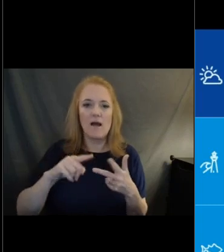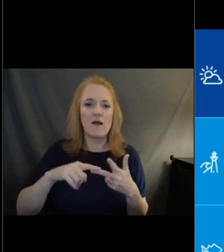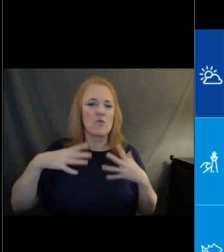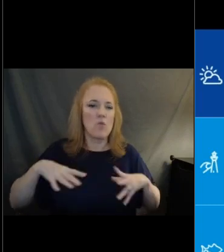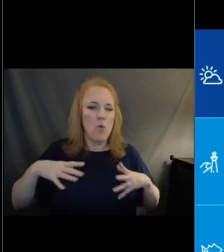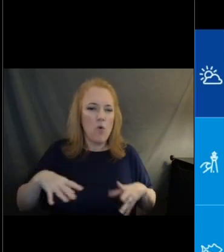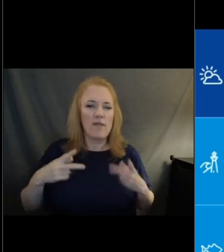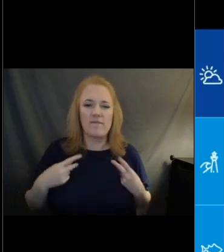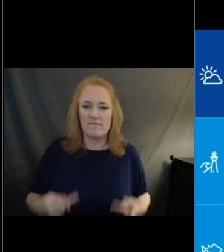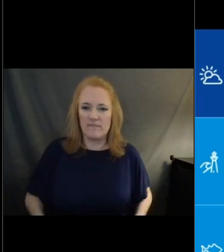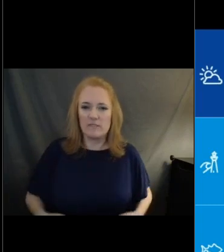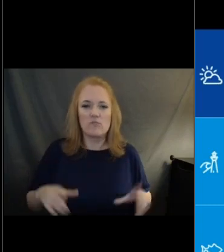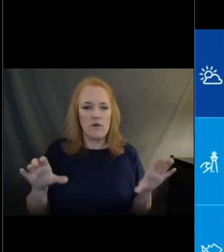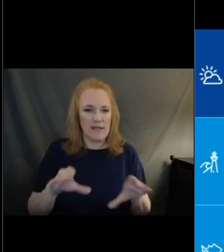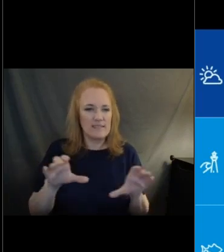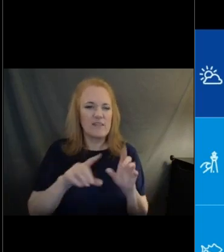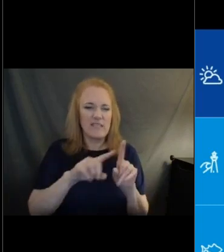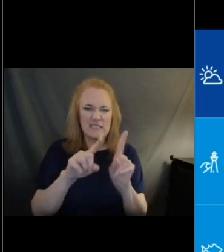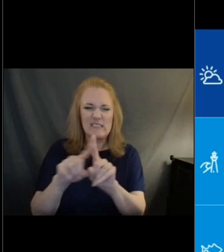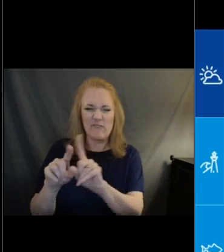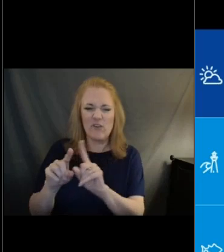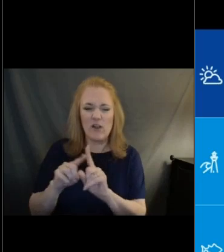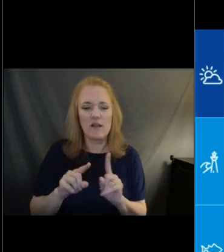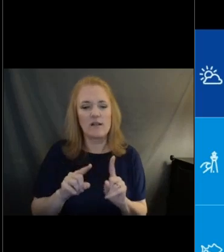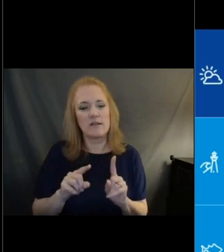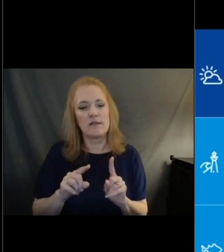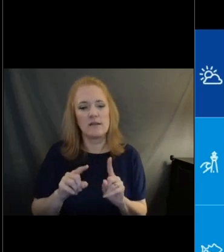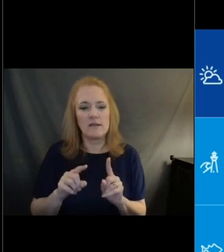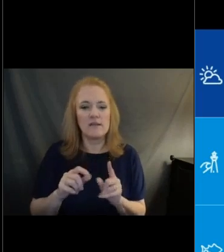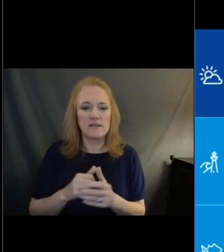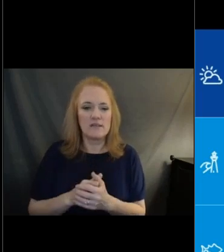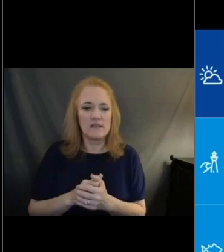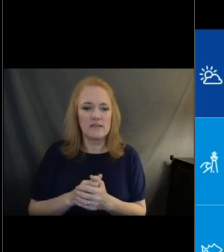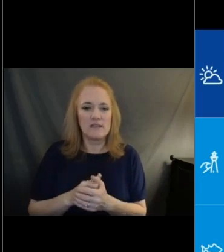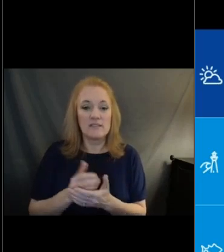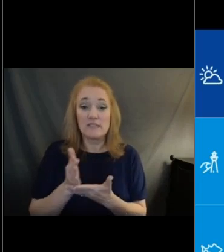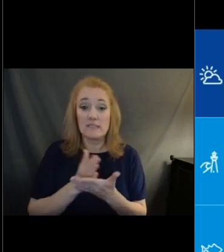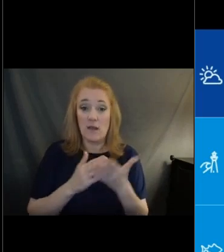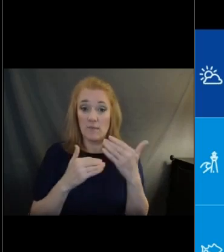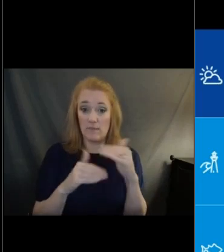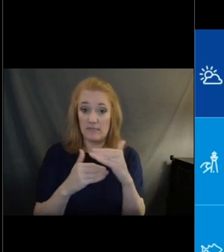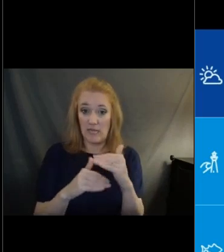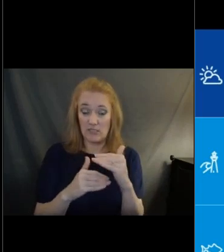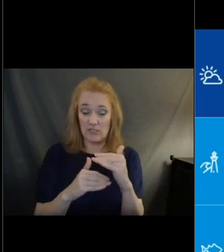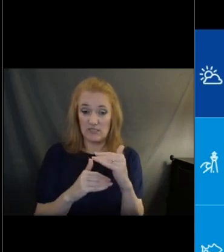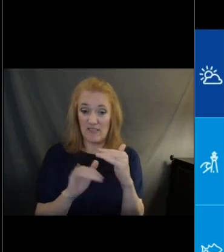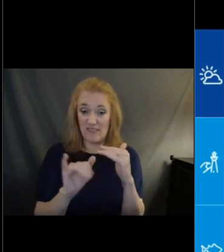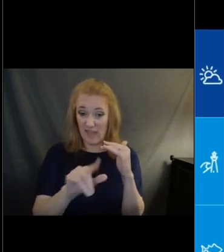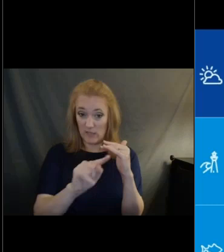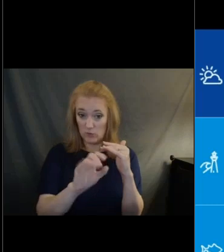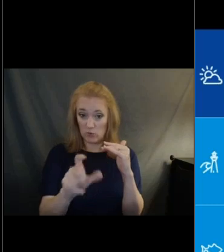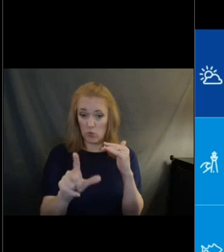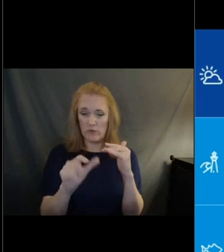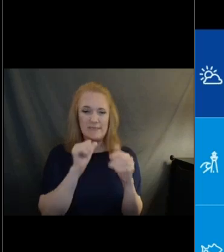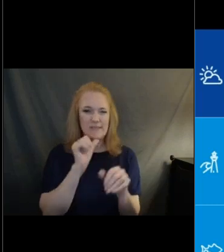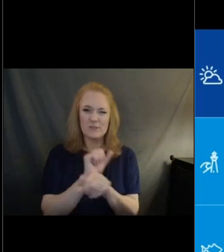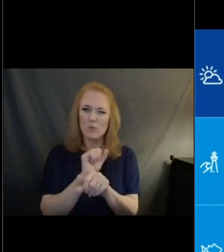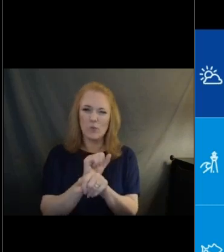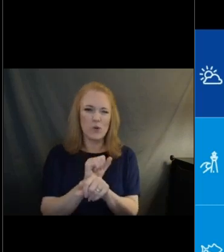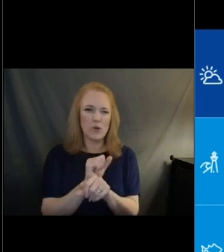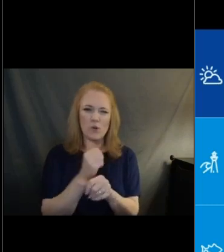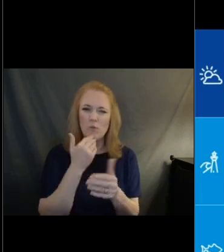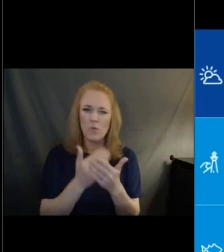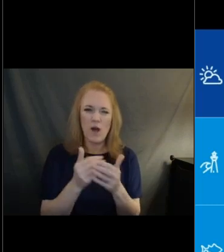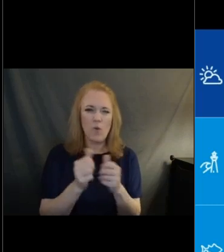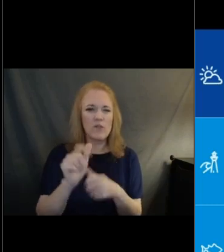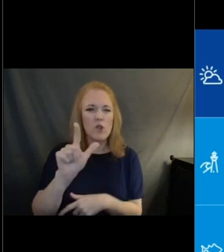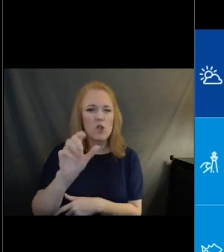and other parameters. Some limitations are that it doesn't work well in areas with low humidity